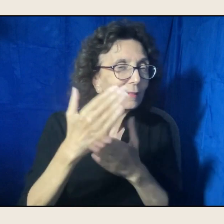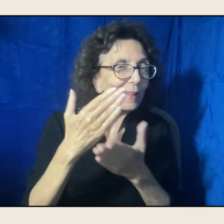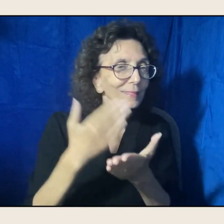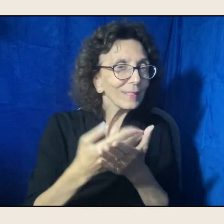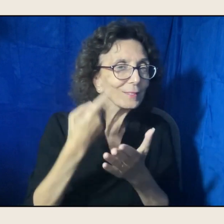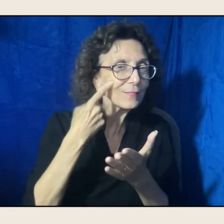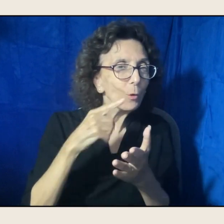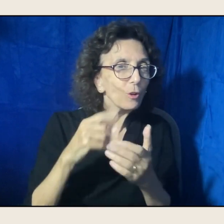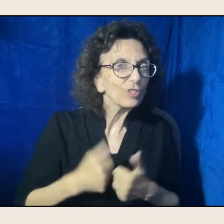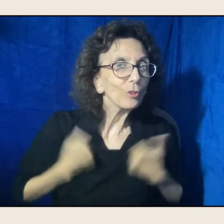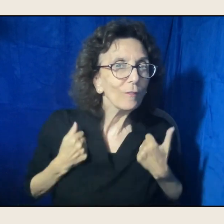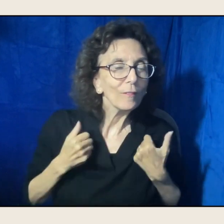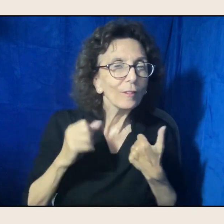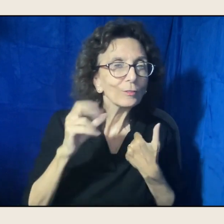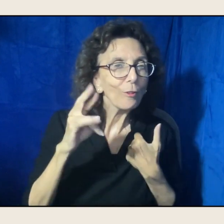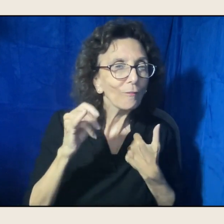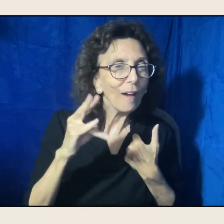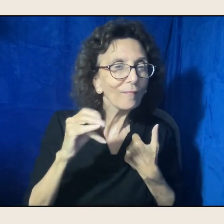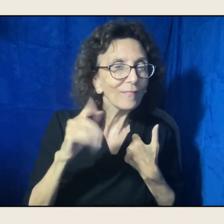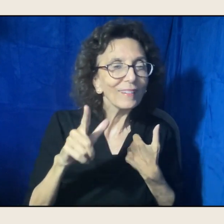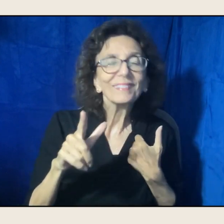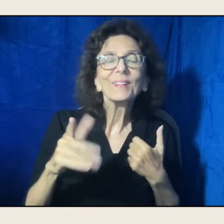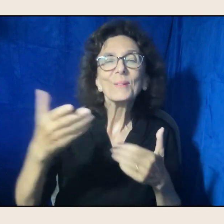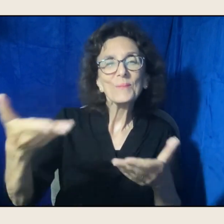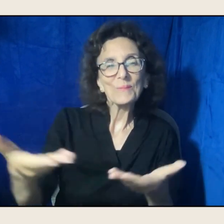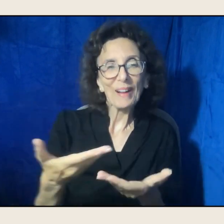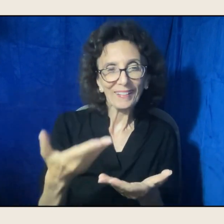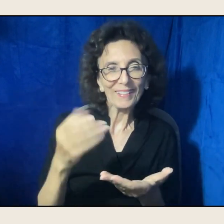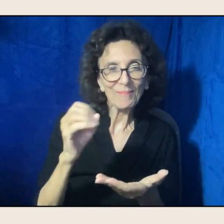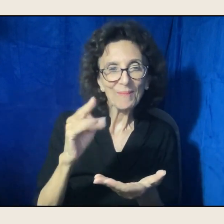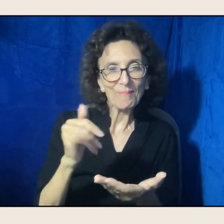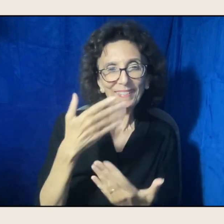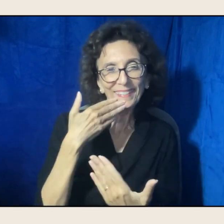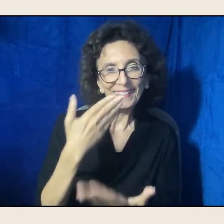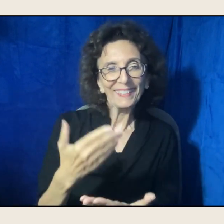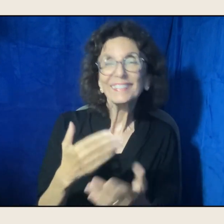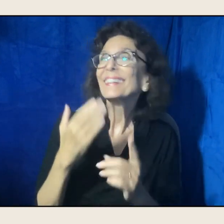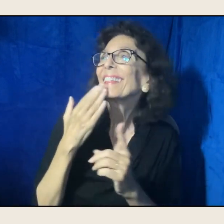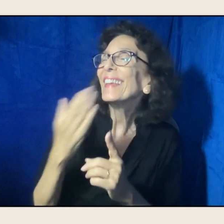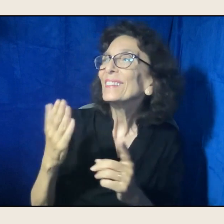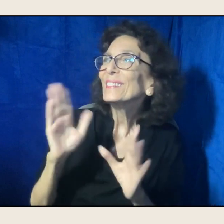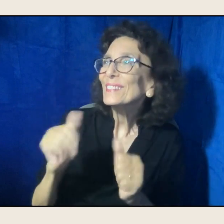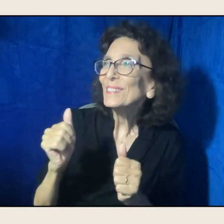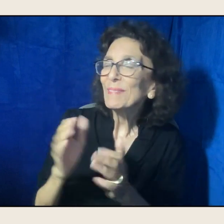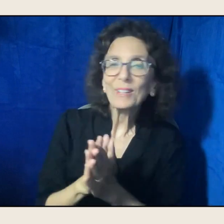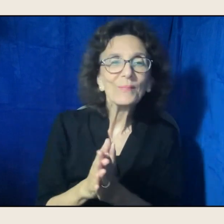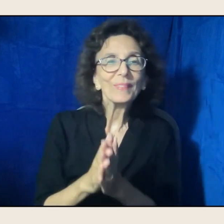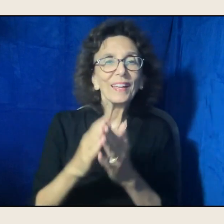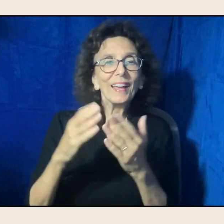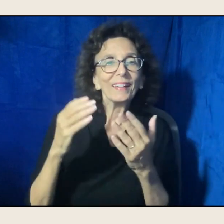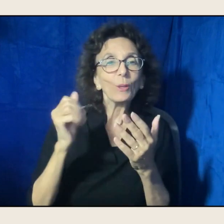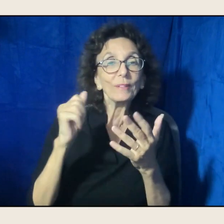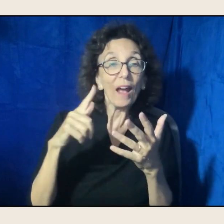Welcome, and thank you, Emily. Thank you, Elizabeth. Mel, Allison, and Emily. Here I go talking over everybody,